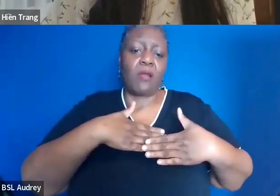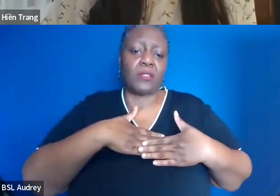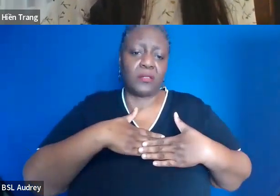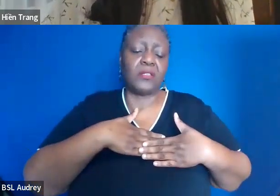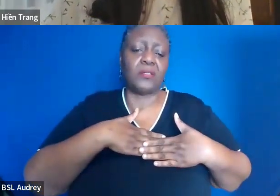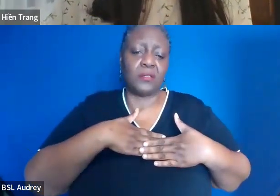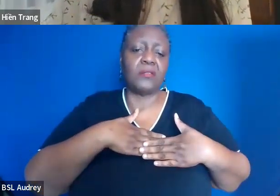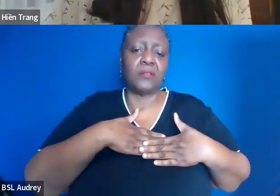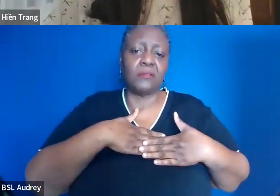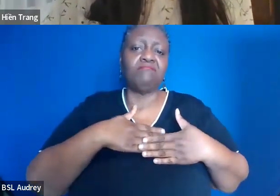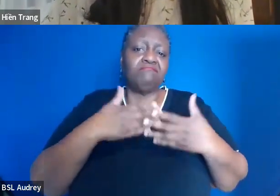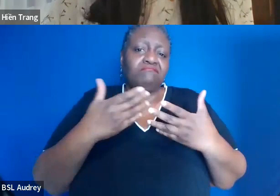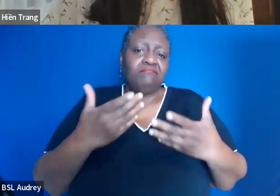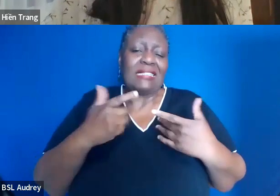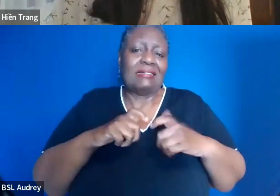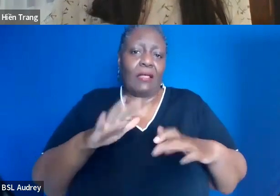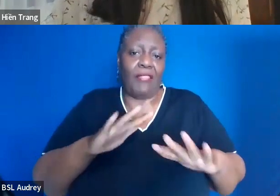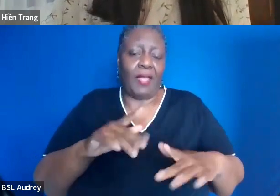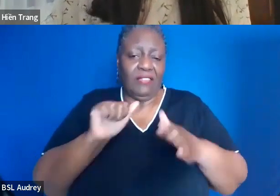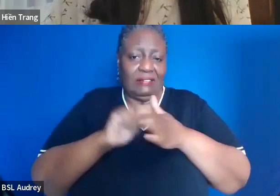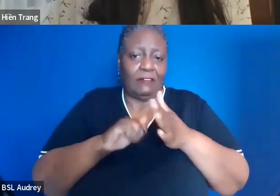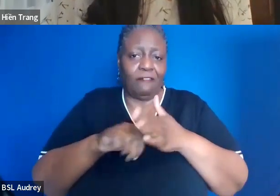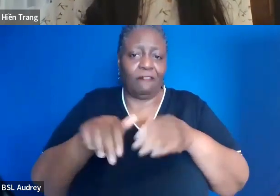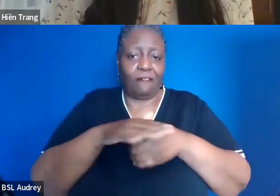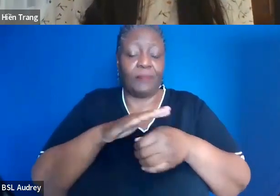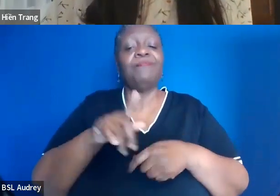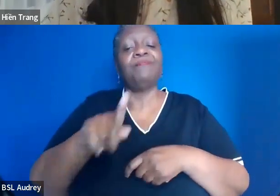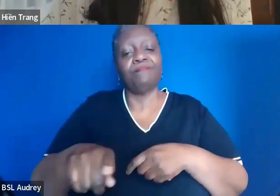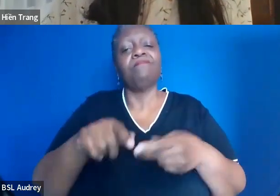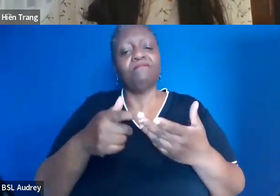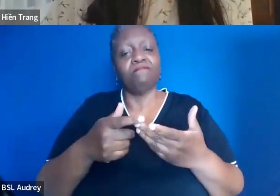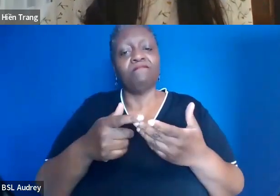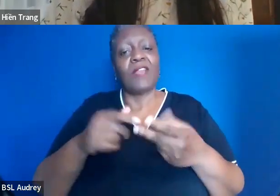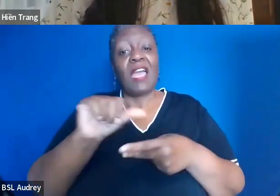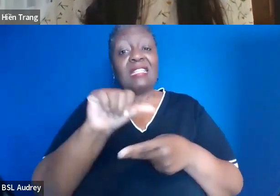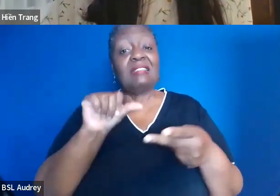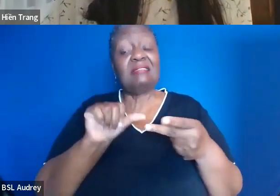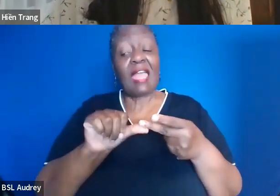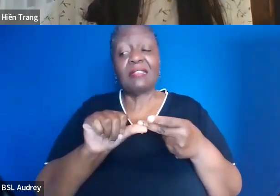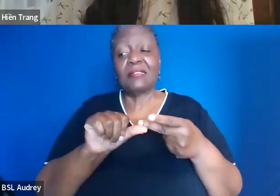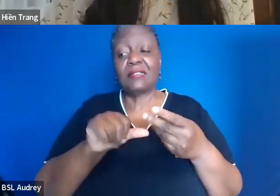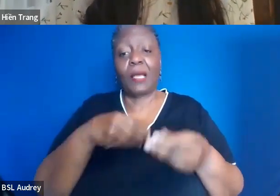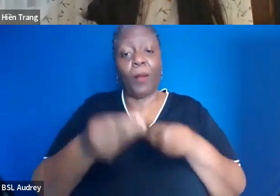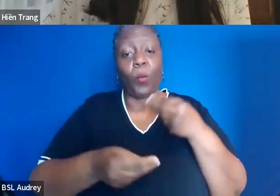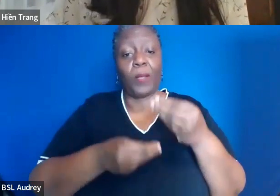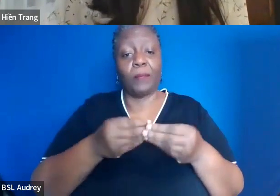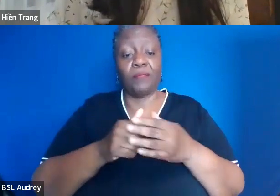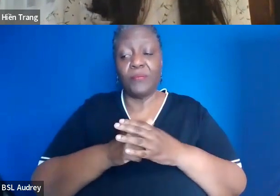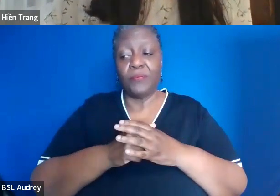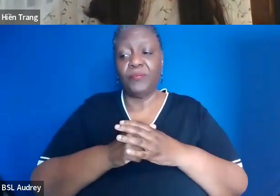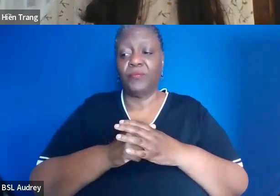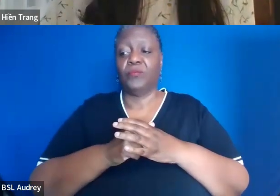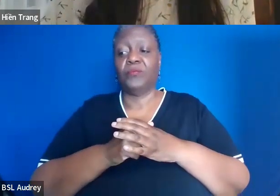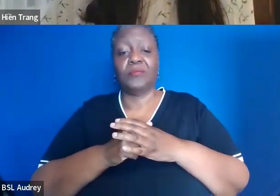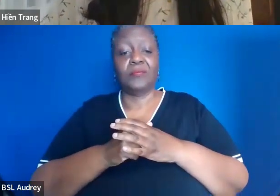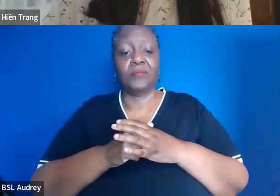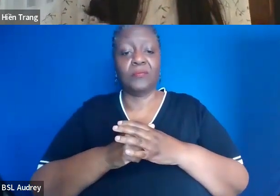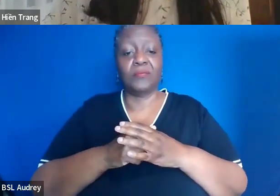why I chose that poem and I can read the next poem now the next poem is called Cac-Co Cavern